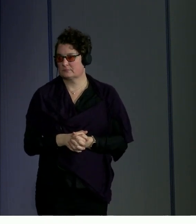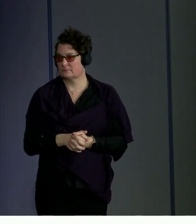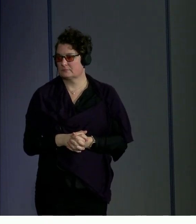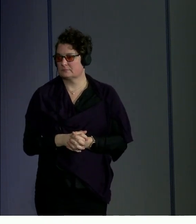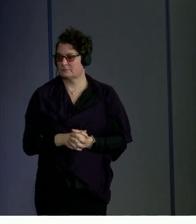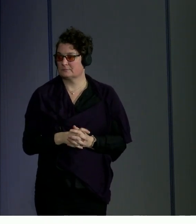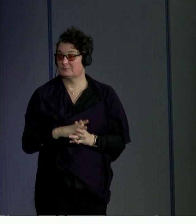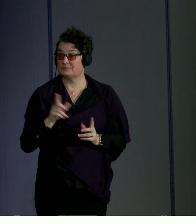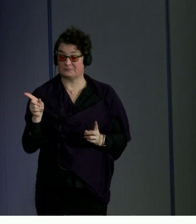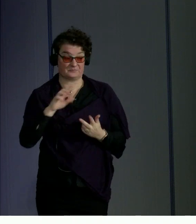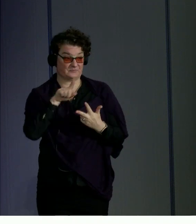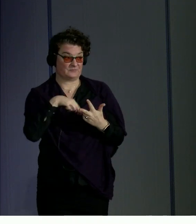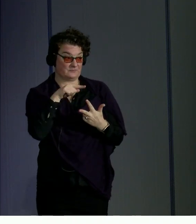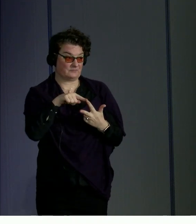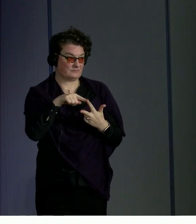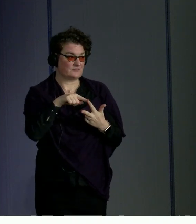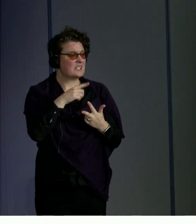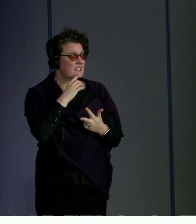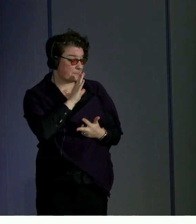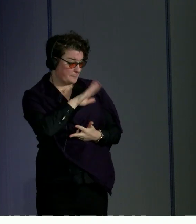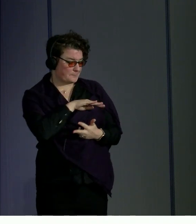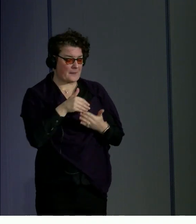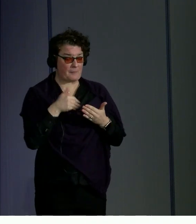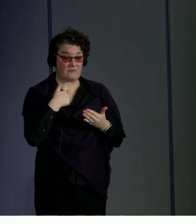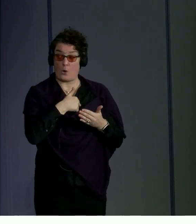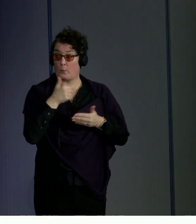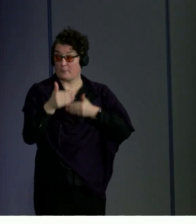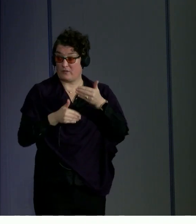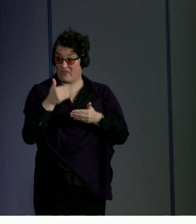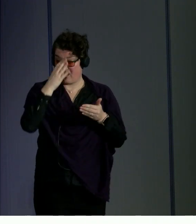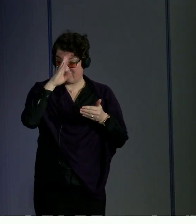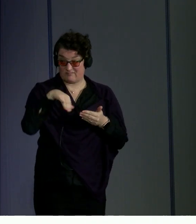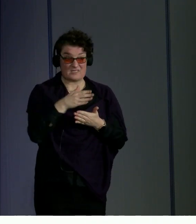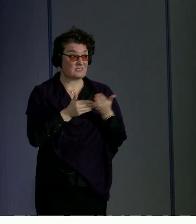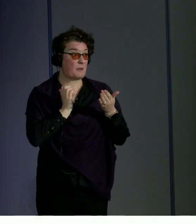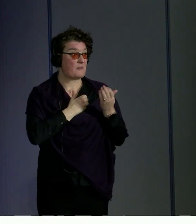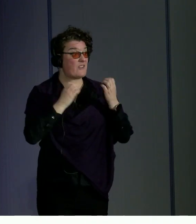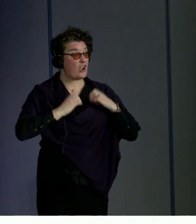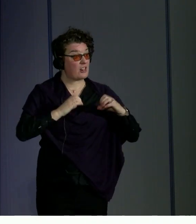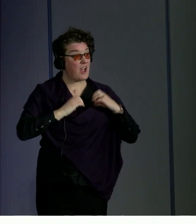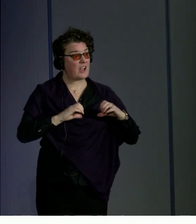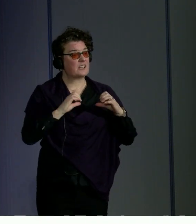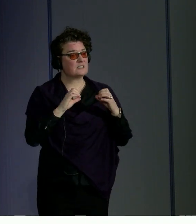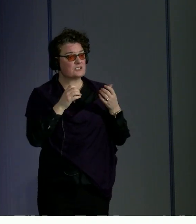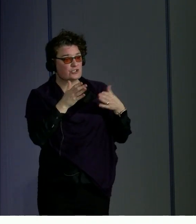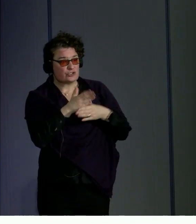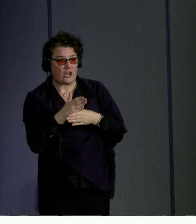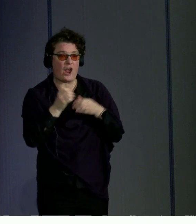Elaine, before we move on, some of our clients are not only sharing each